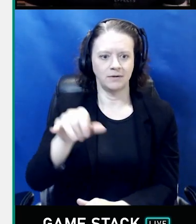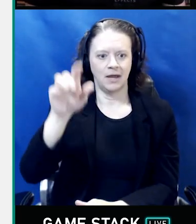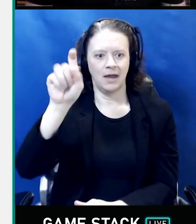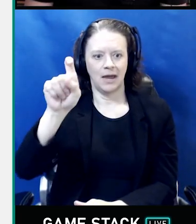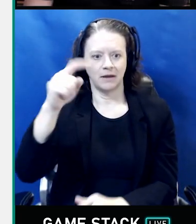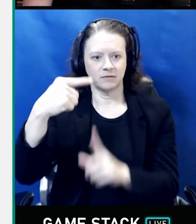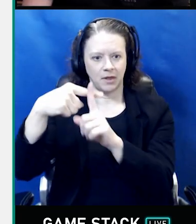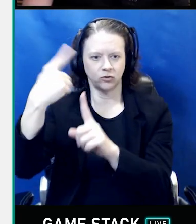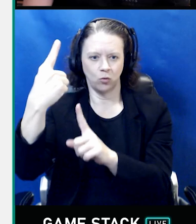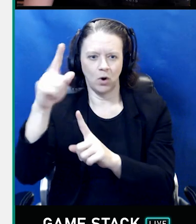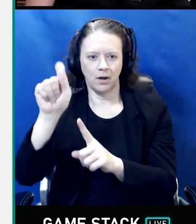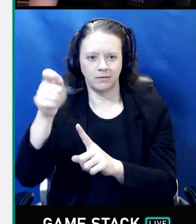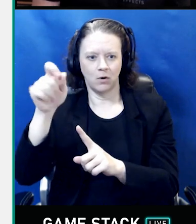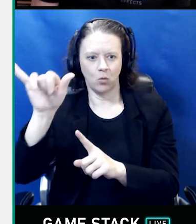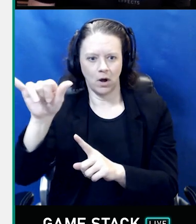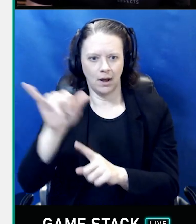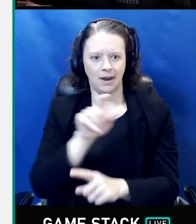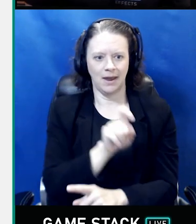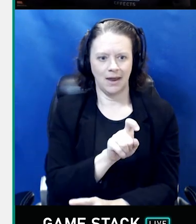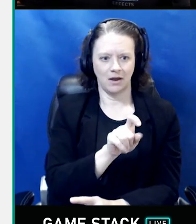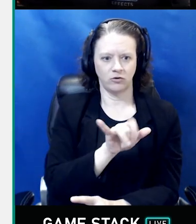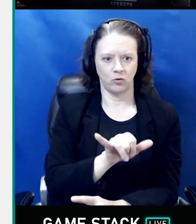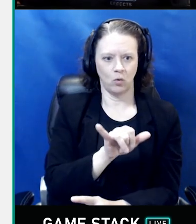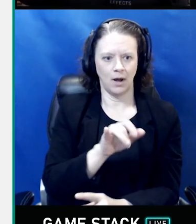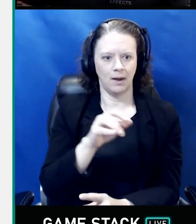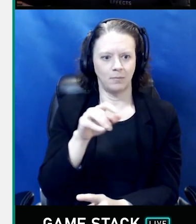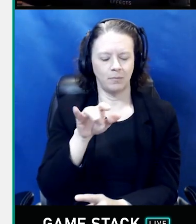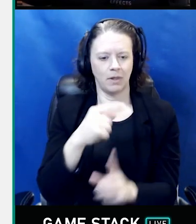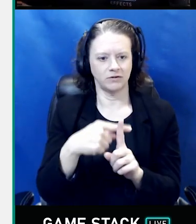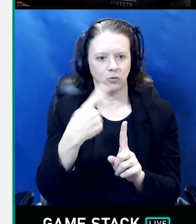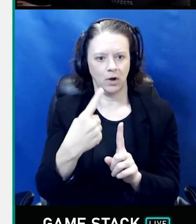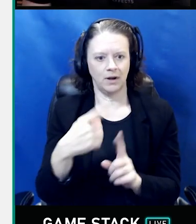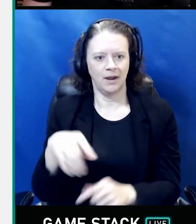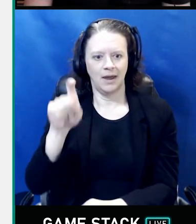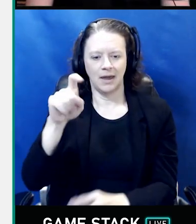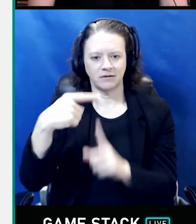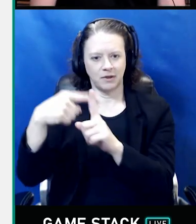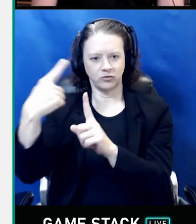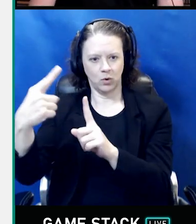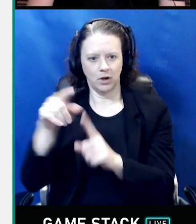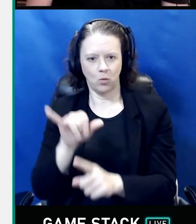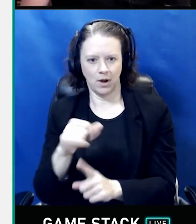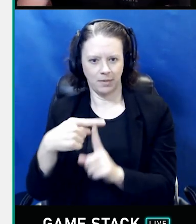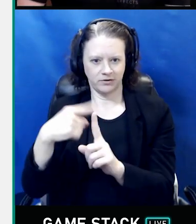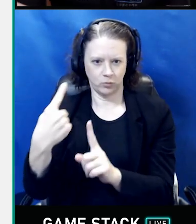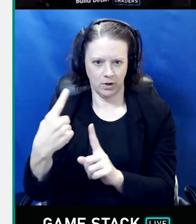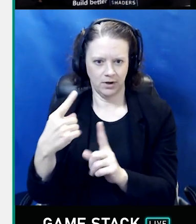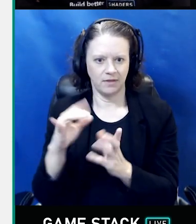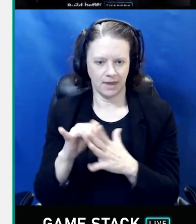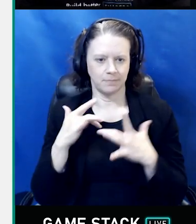bottom left (x, y+1), and bottom right(x+1,y+1). And one thing that I wanted to mention is that